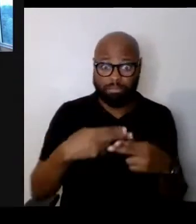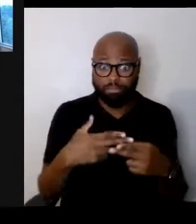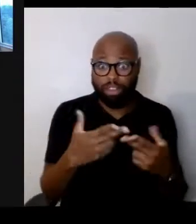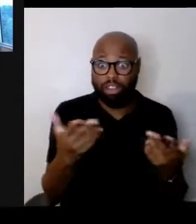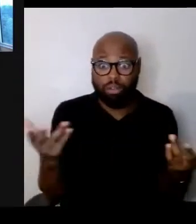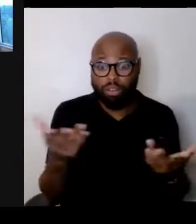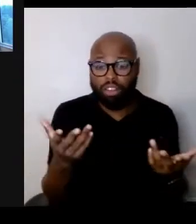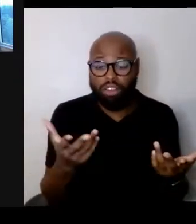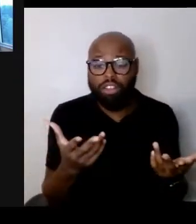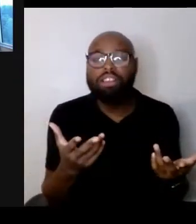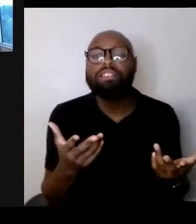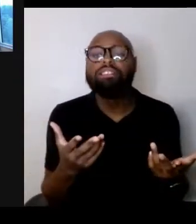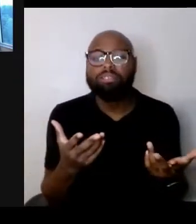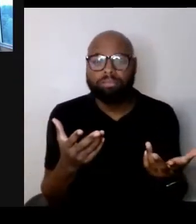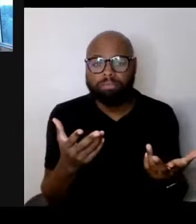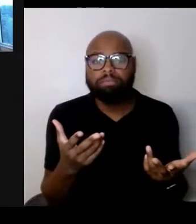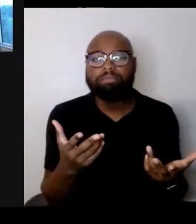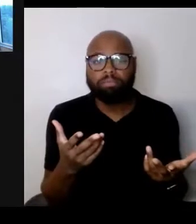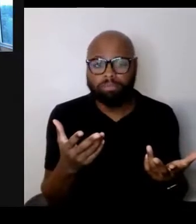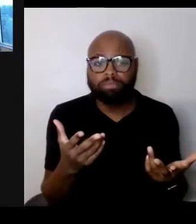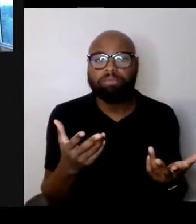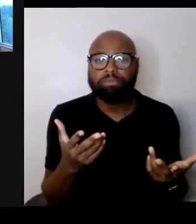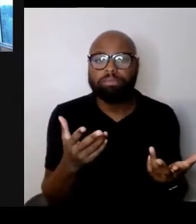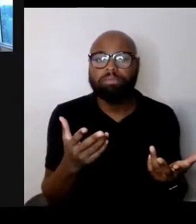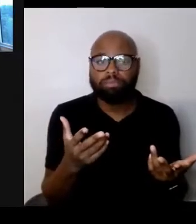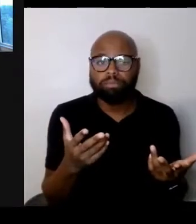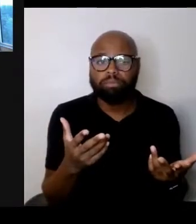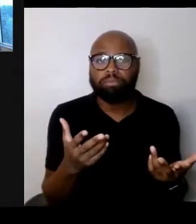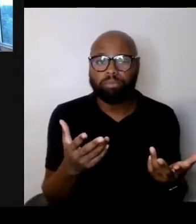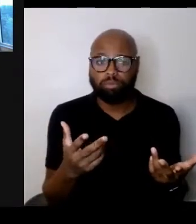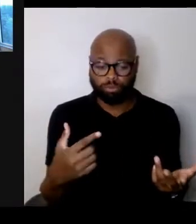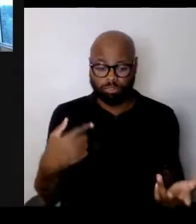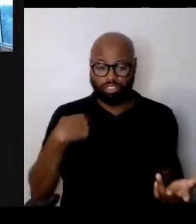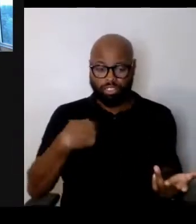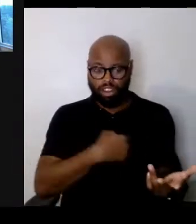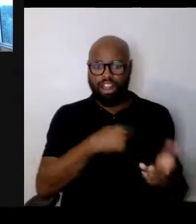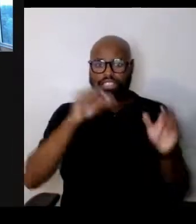is us being able to heal through those conversations